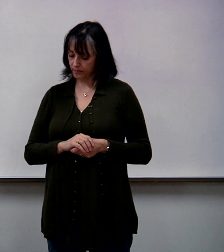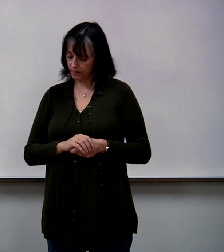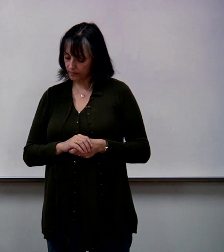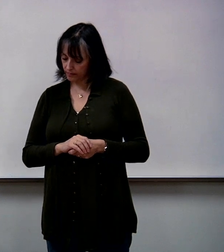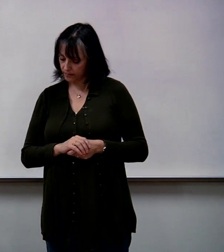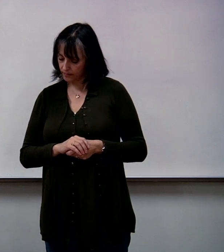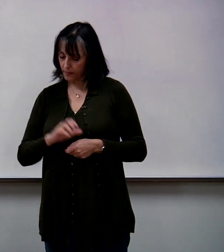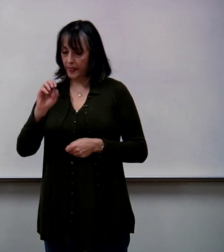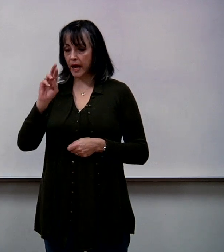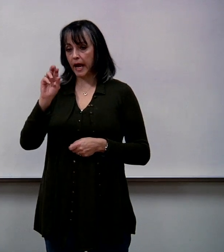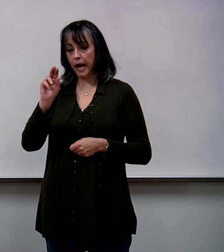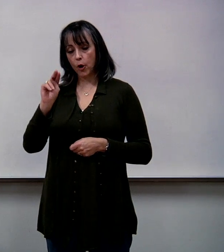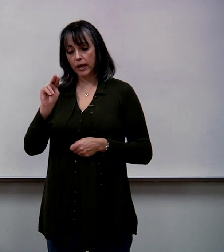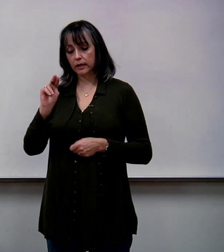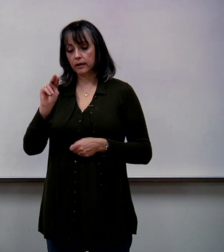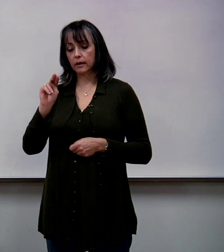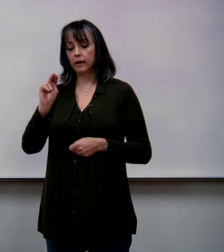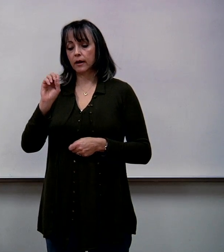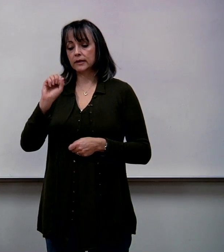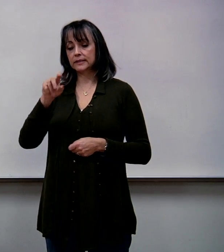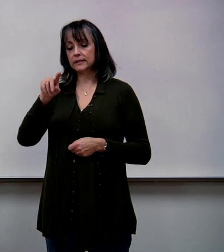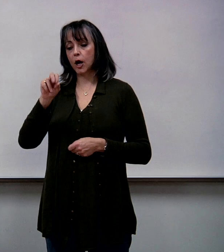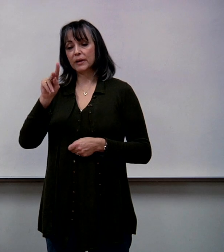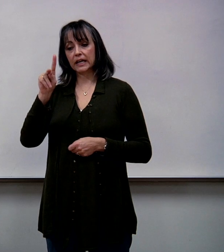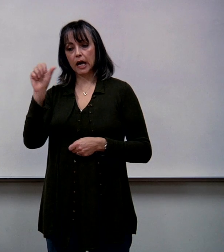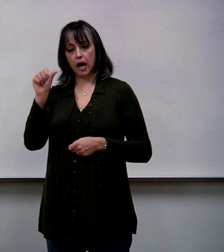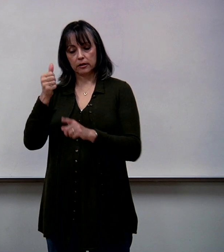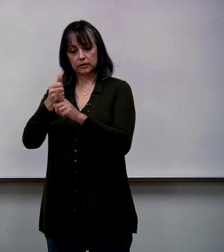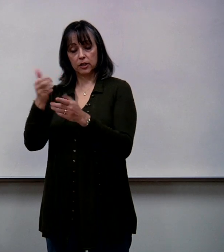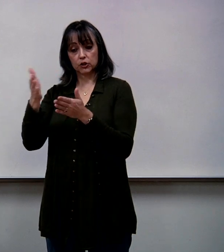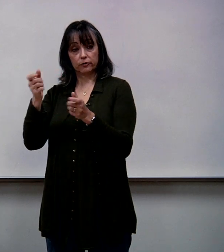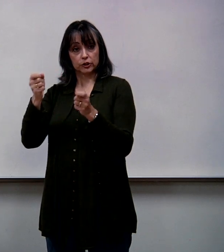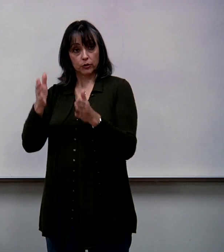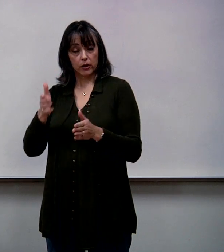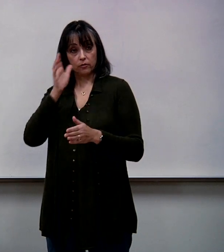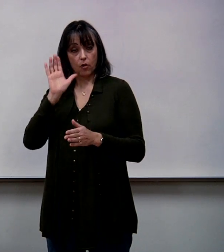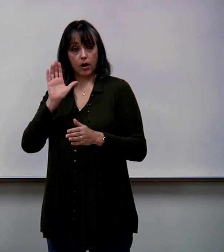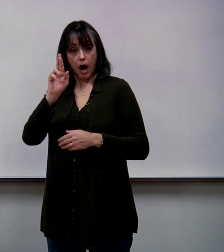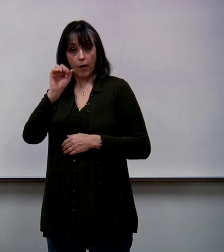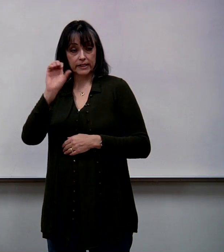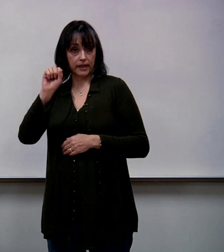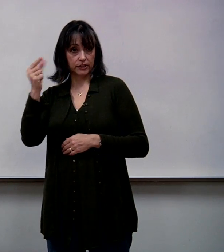Service Director for the RIT Student Government.